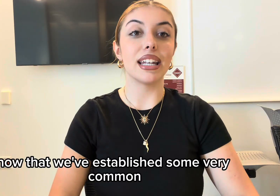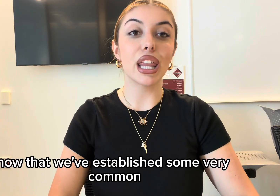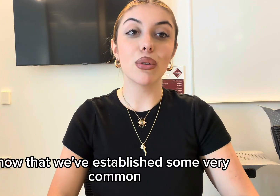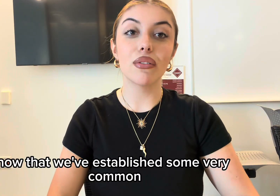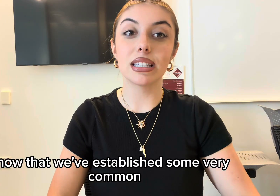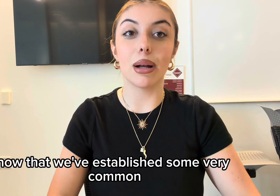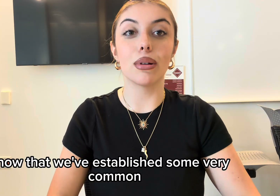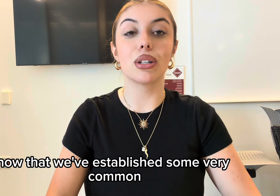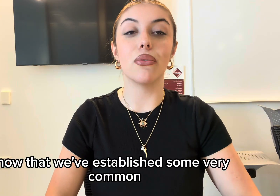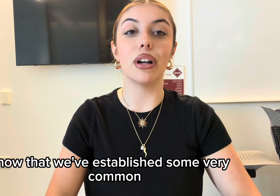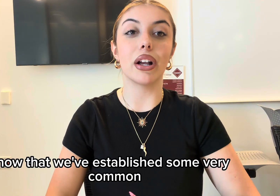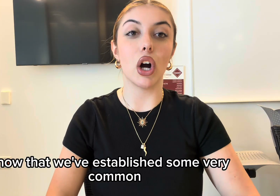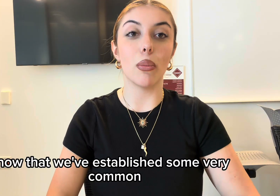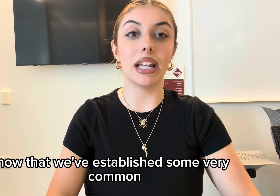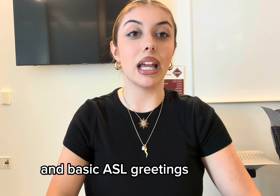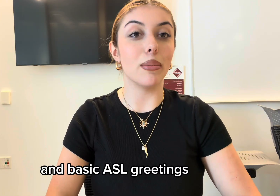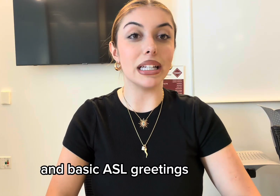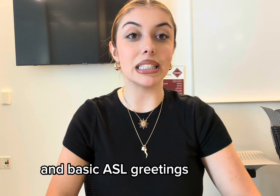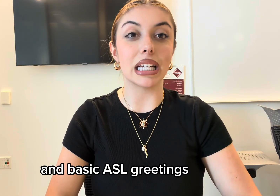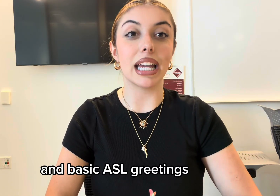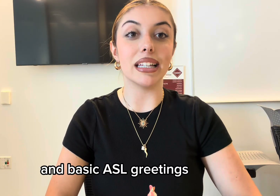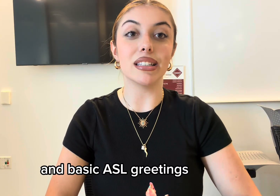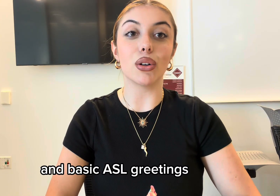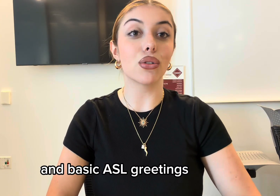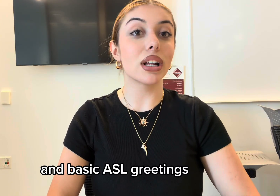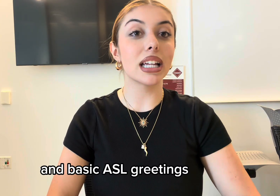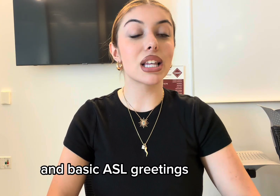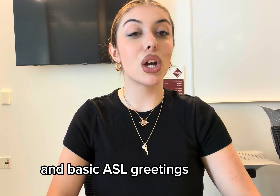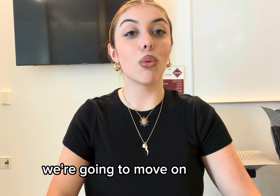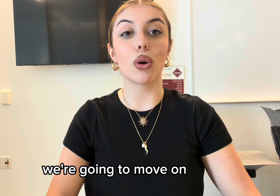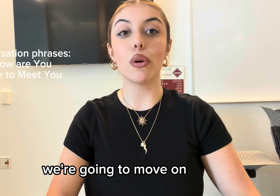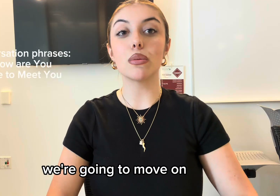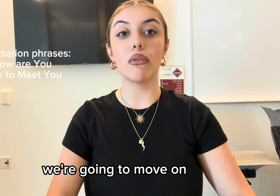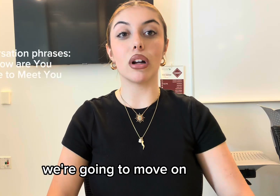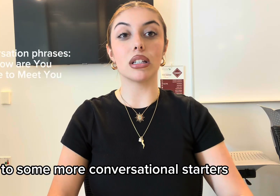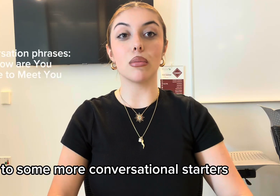Now that we've established some very common and basic ASL greetings, we're going to move on to